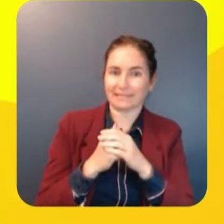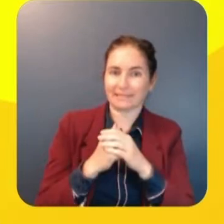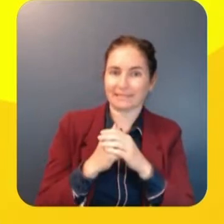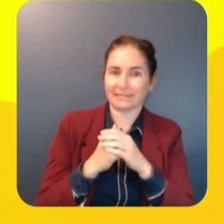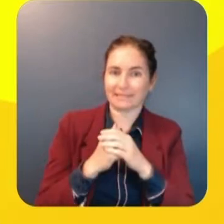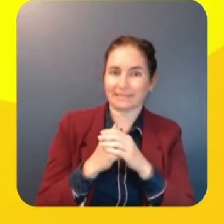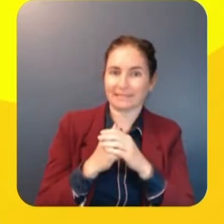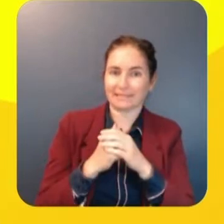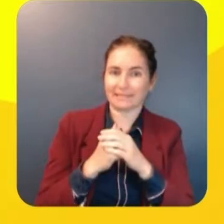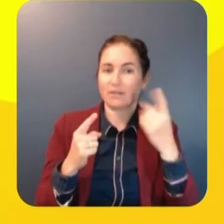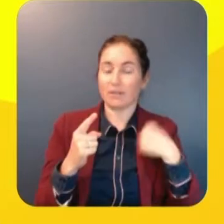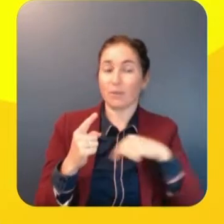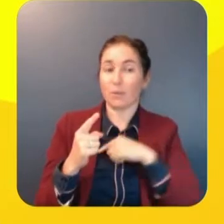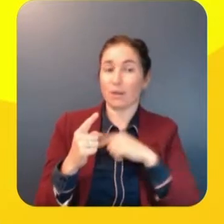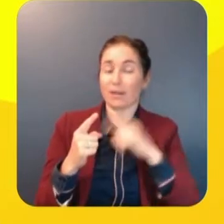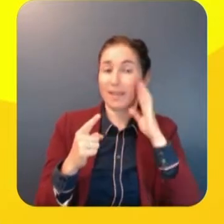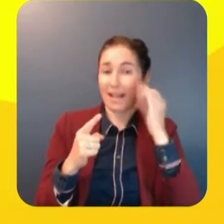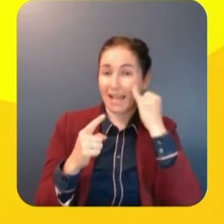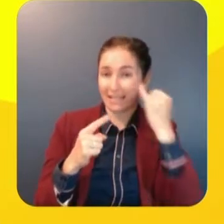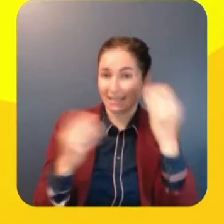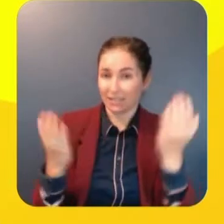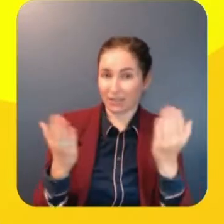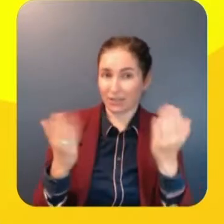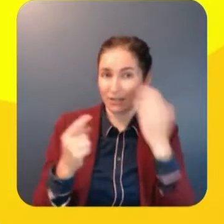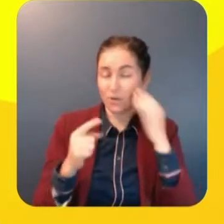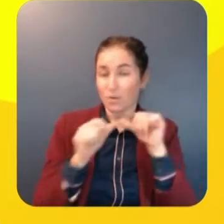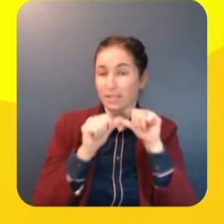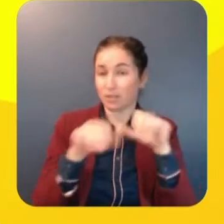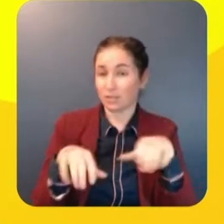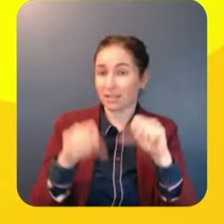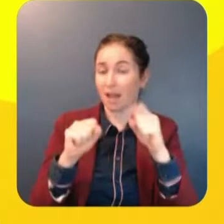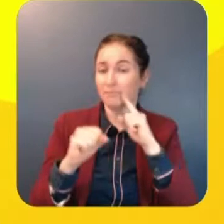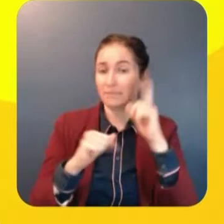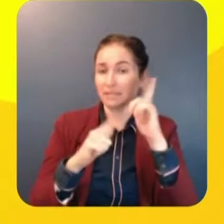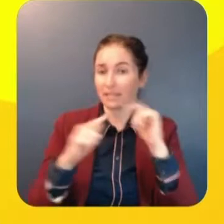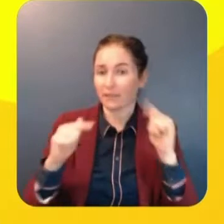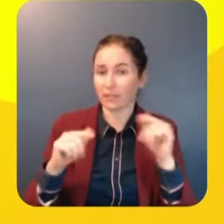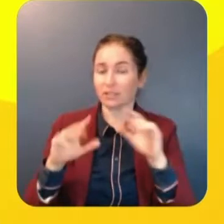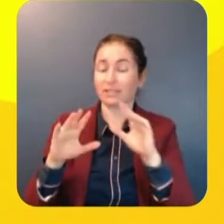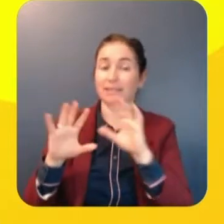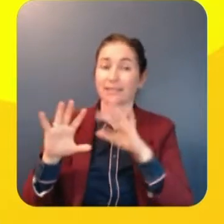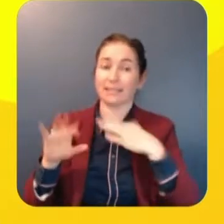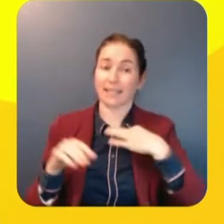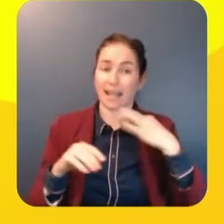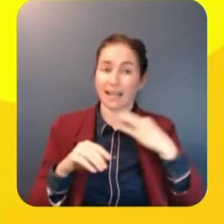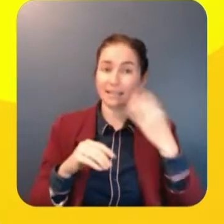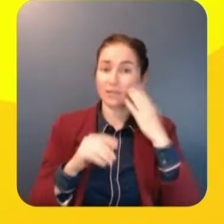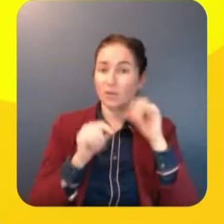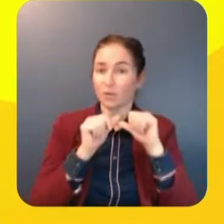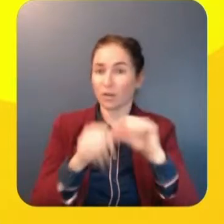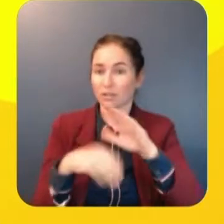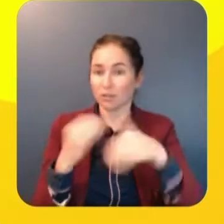So the idea here that we will continue to adopt a diverse candidate across all our protocols through across all levels.